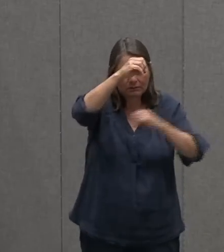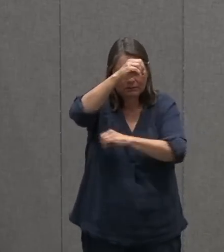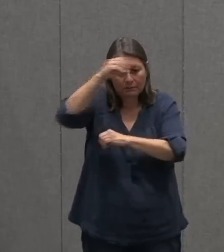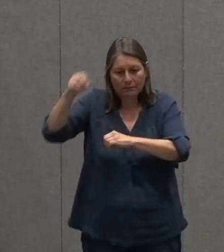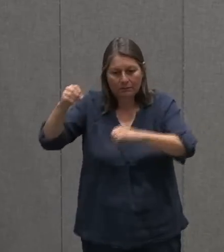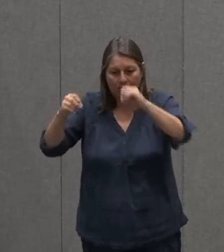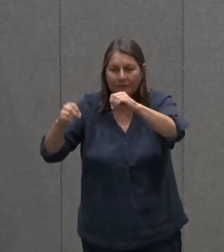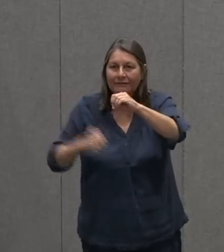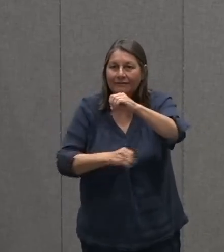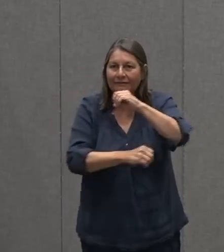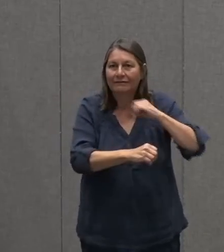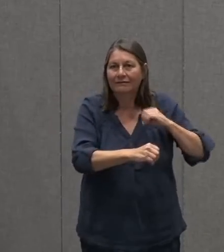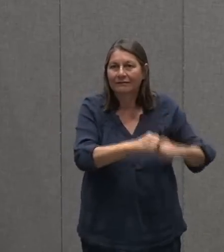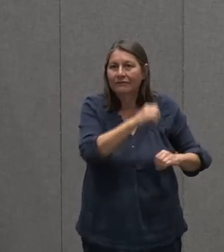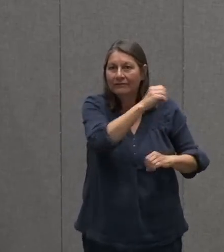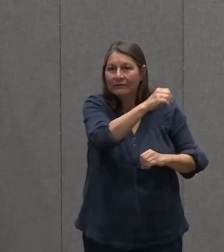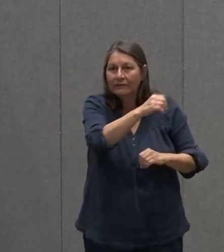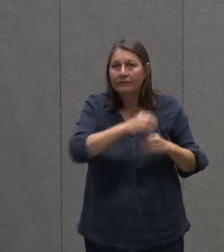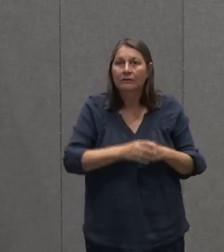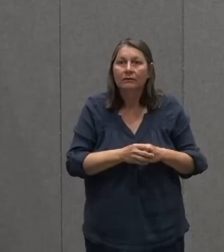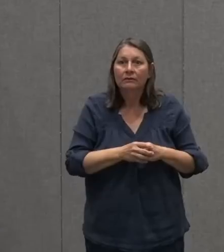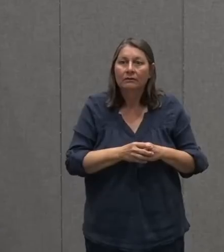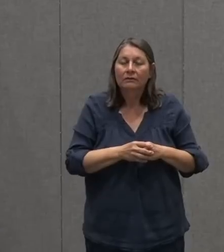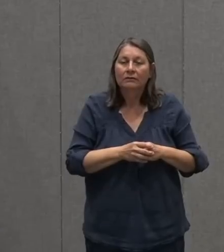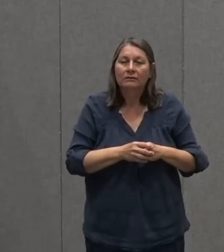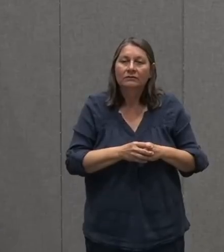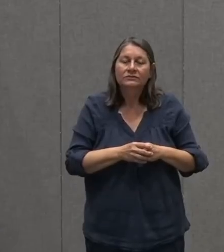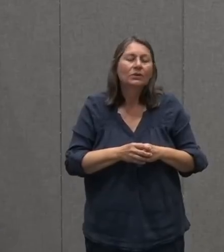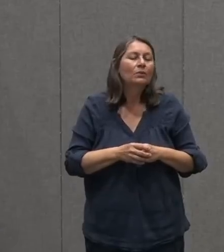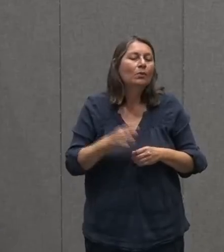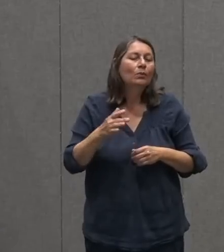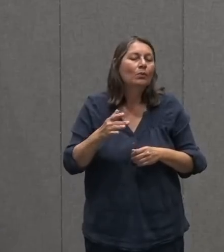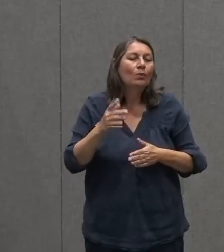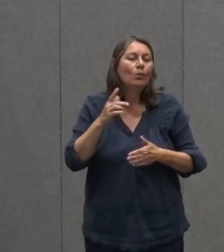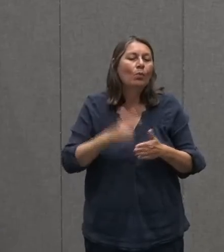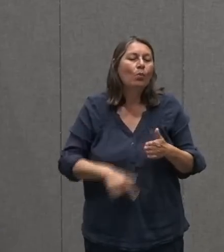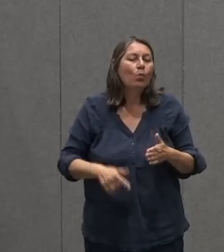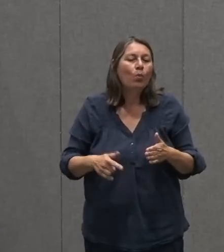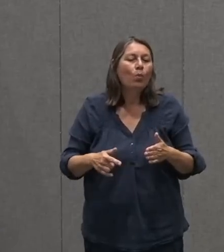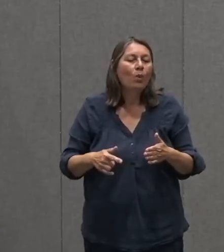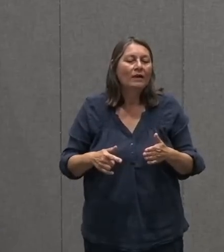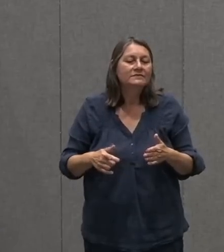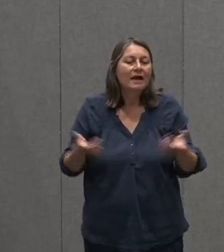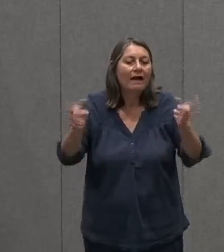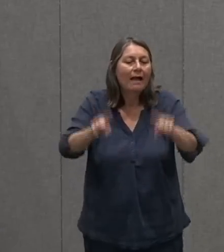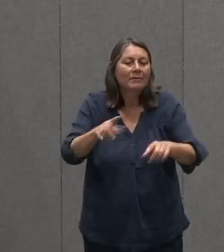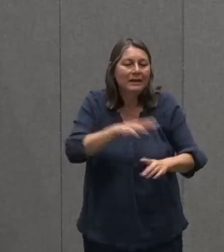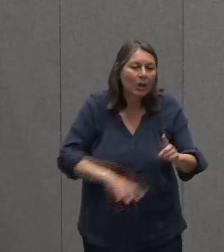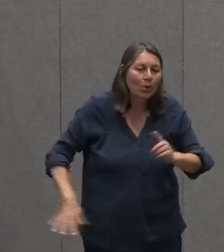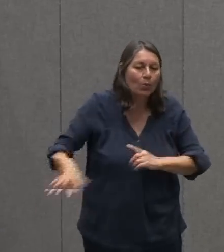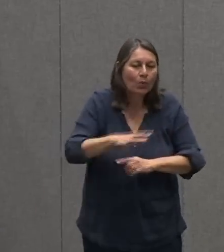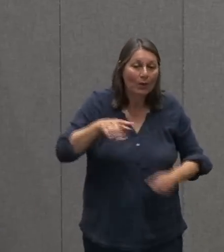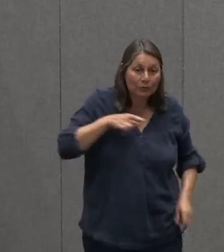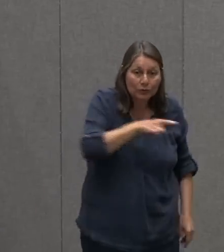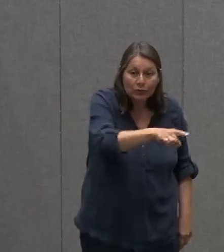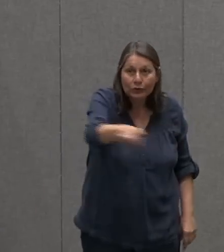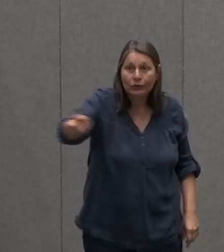So what's something going on around you? What evidence that you're collecting from your five senses